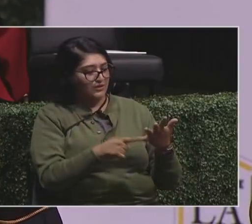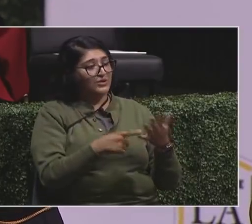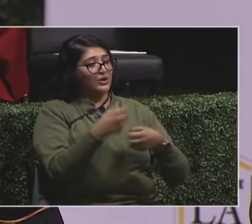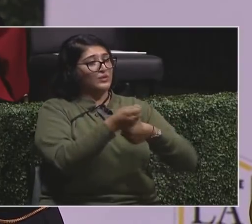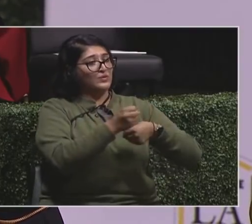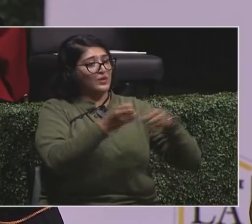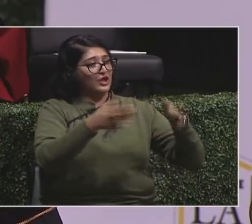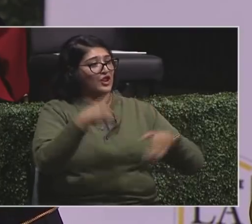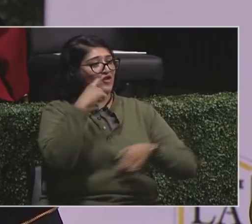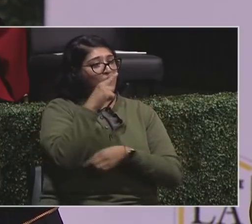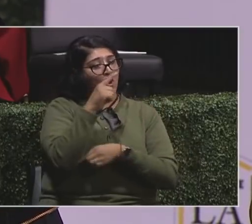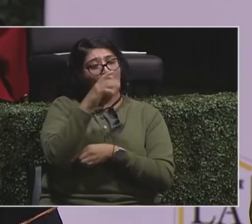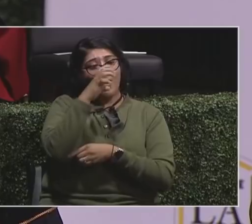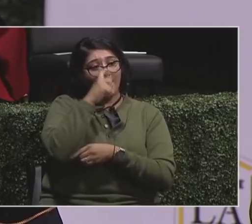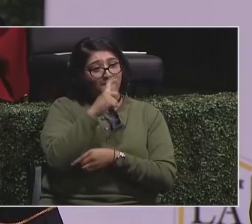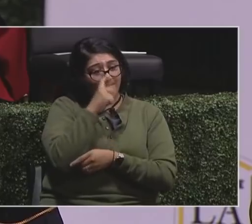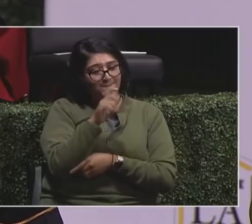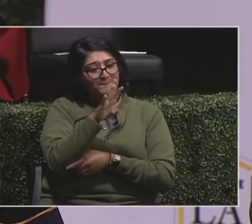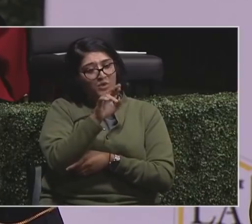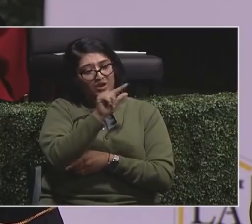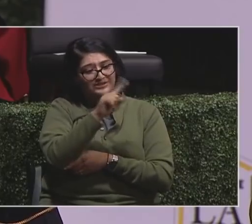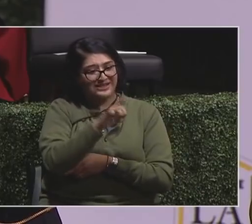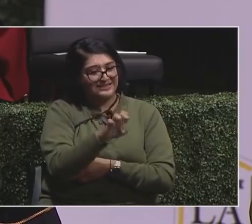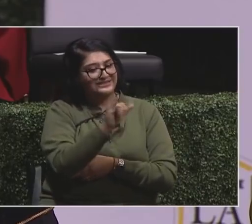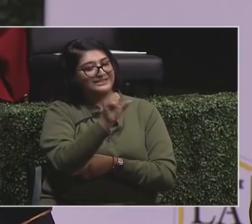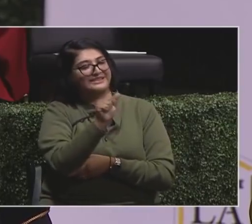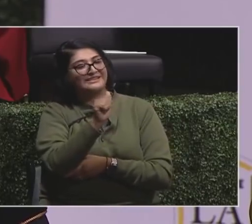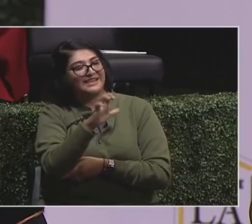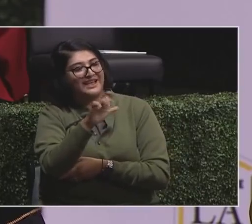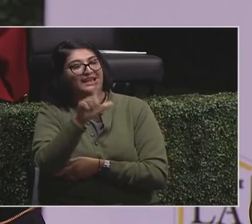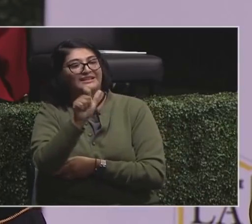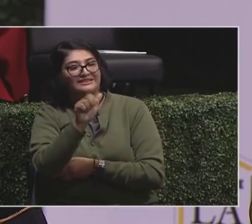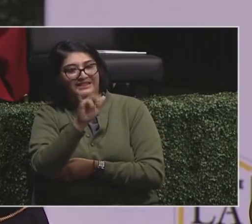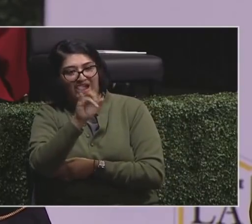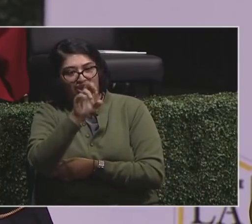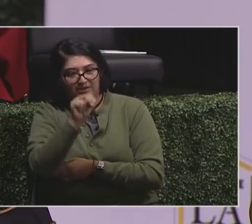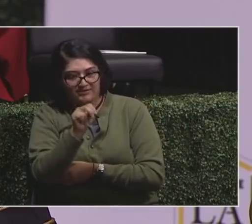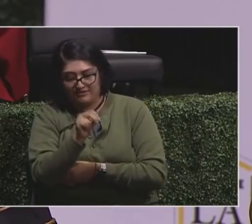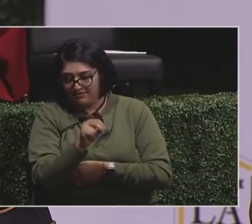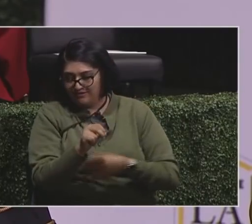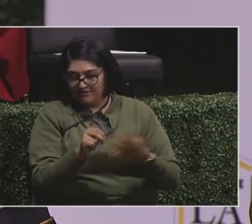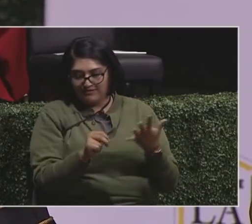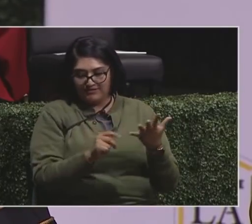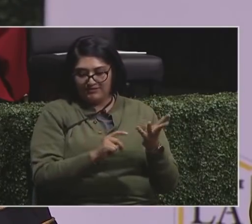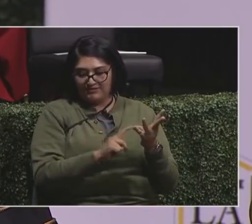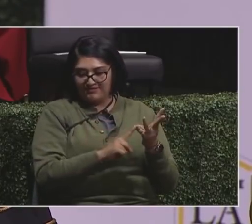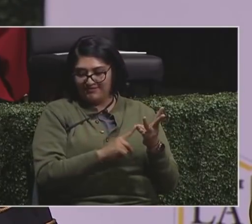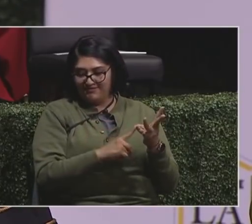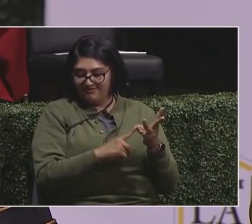LEGEND, BILLIE JEAN KING, CONGRESSWOMAN MAXINE WATERS, CONGRESSWOMAN LUCILLE ROYBAL-ALLARD, ASTRONAUT SAMUEL T.